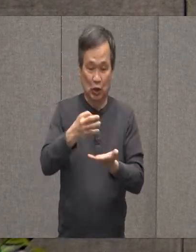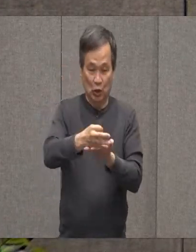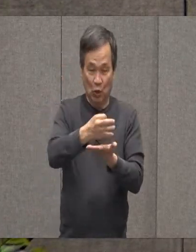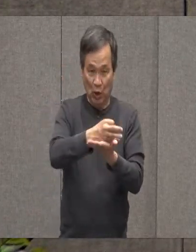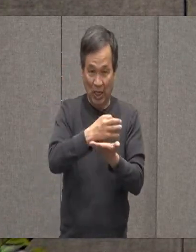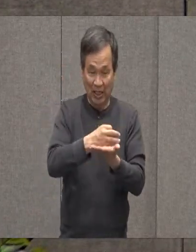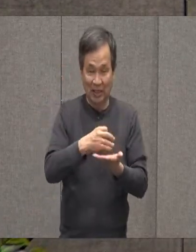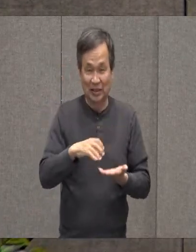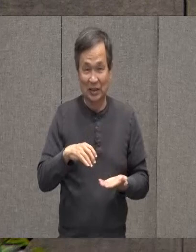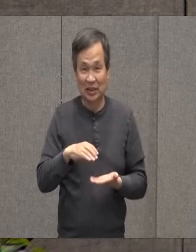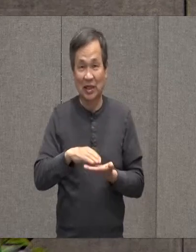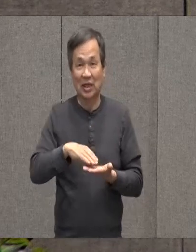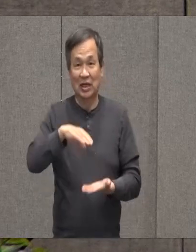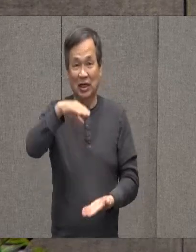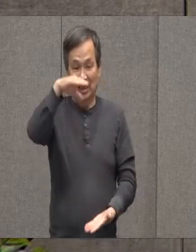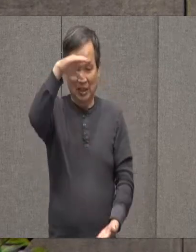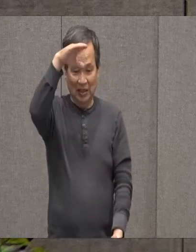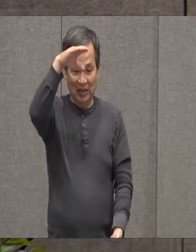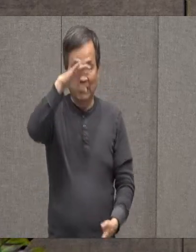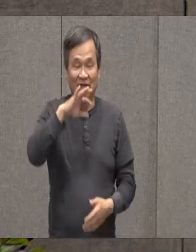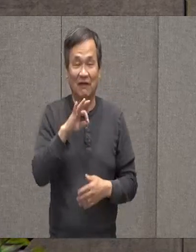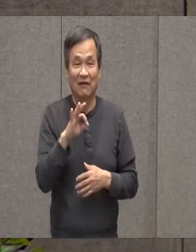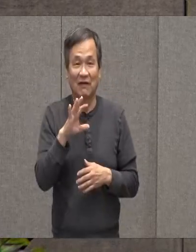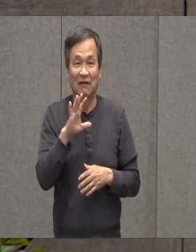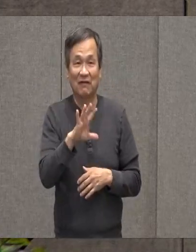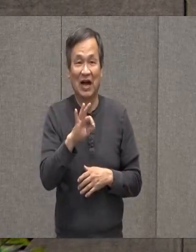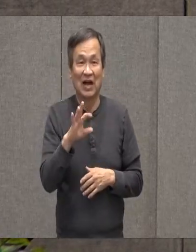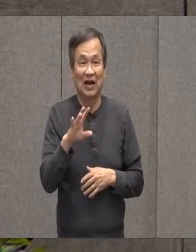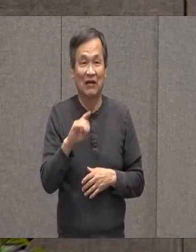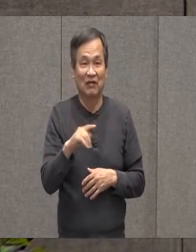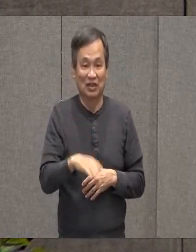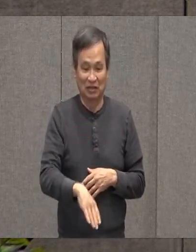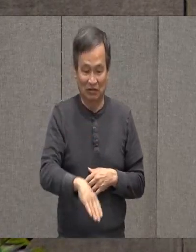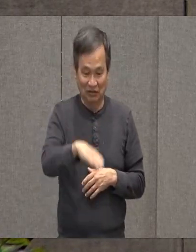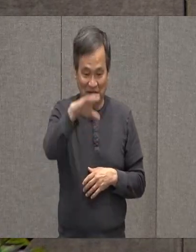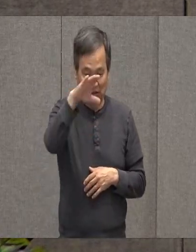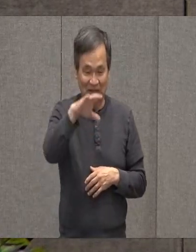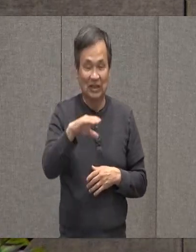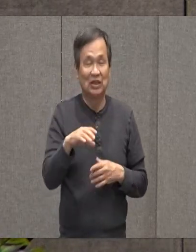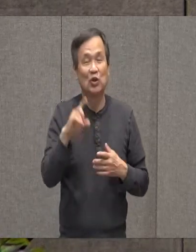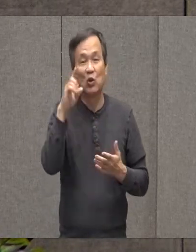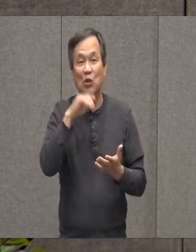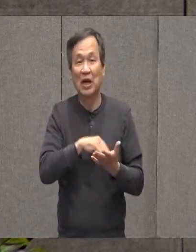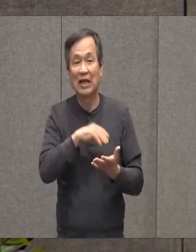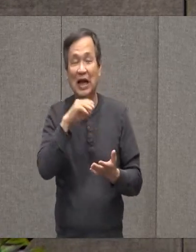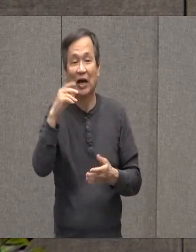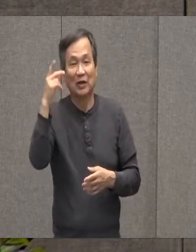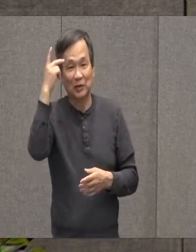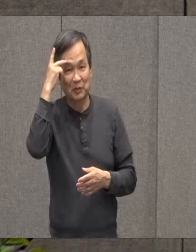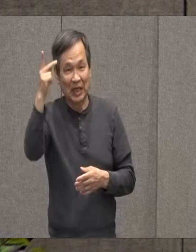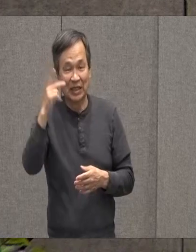that's a thousand pennies, in ten dollars or we could have a fifteen inch stack